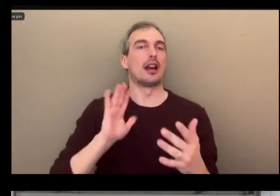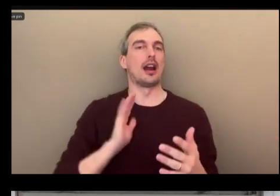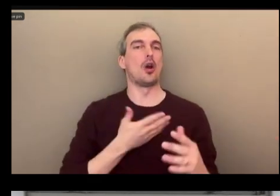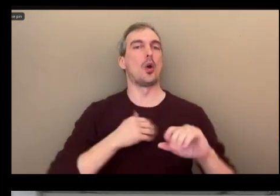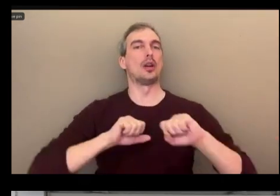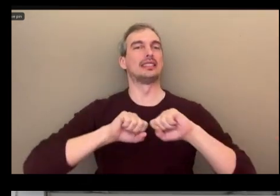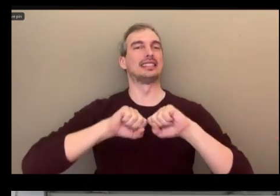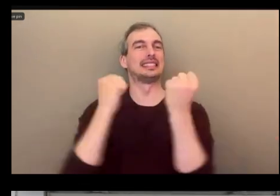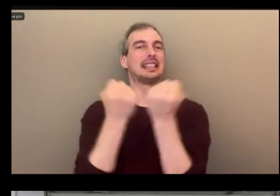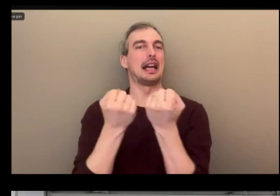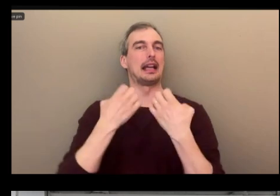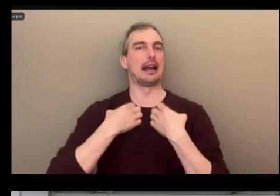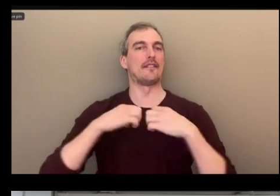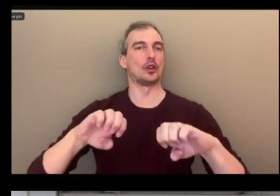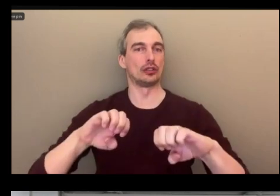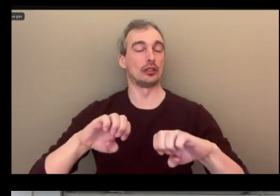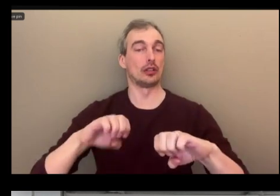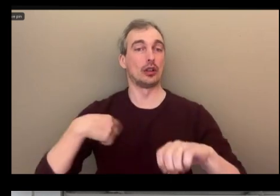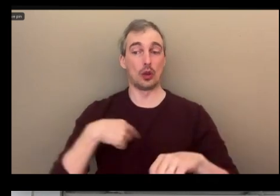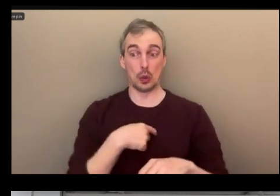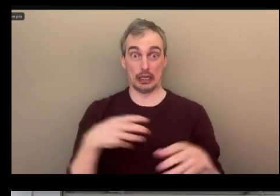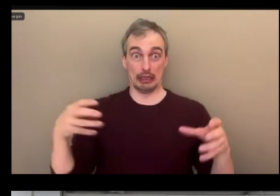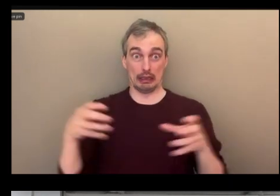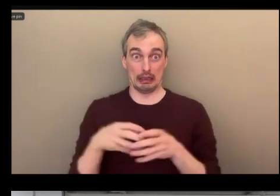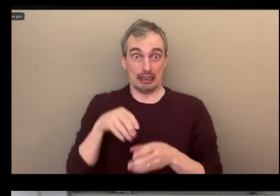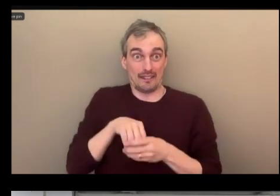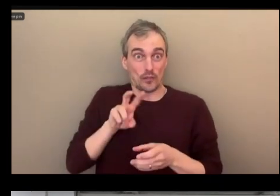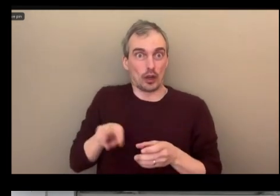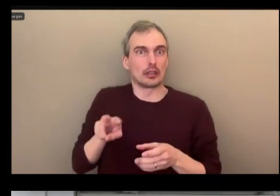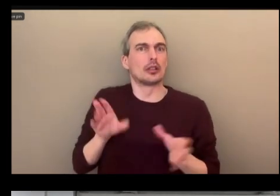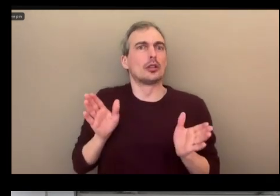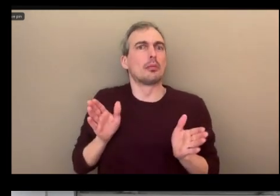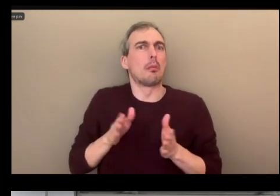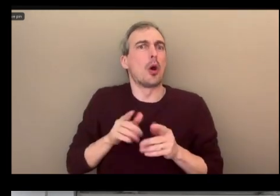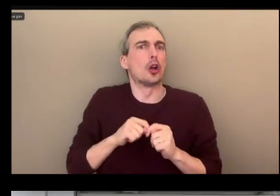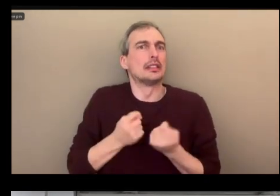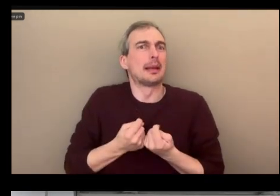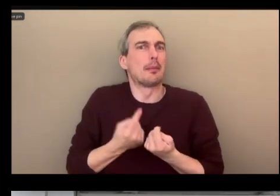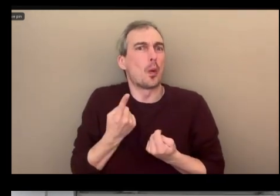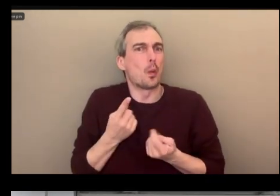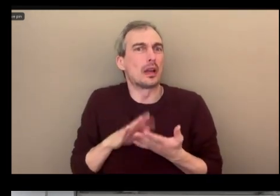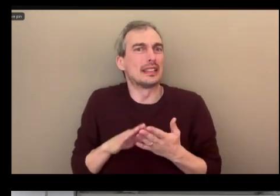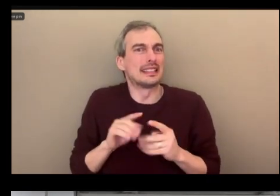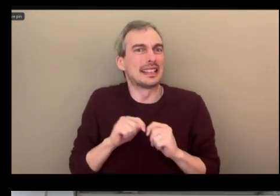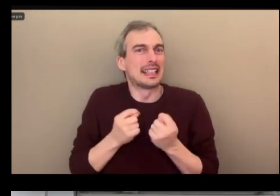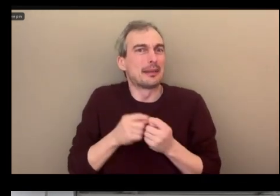And I think most of you probably can recognize that. Right? So it's not just the office of accessibility that I'm responsible for.